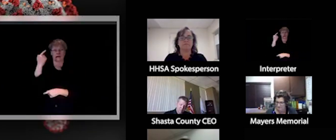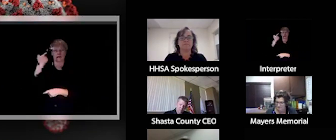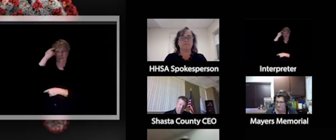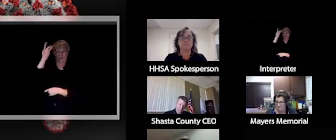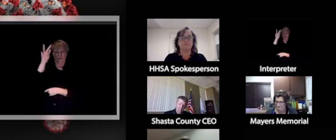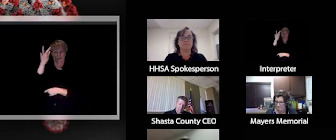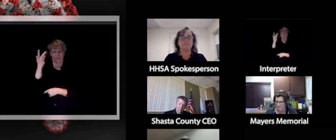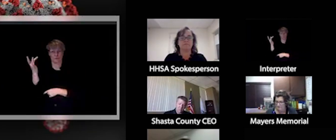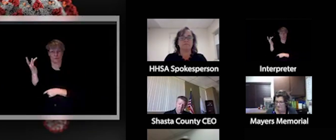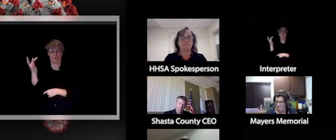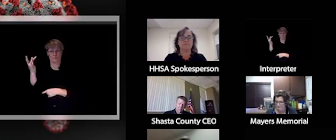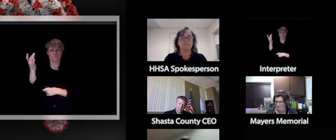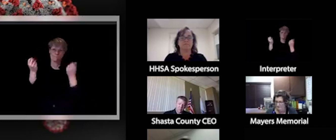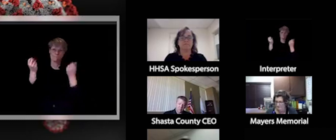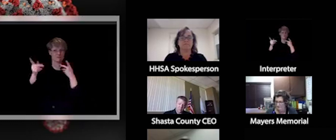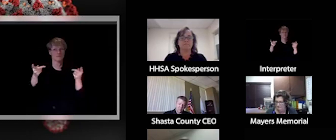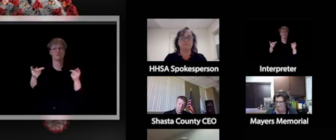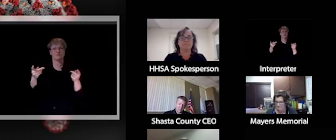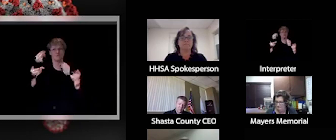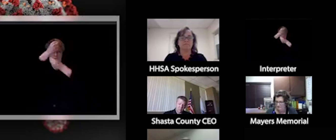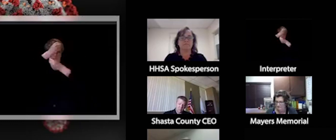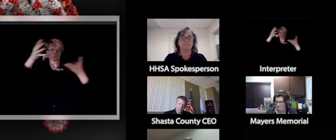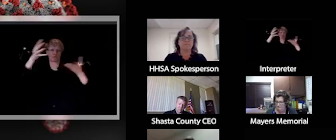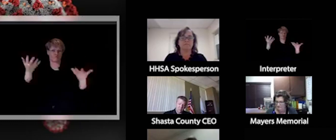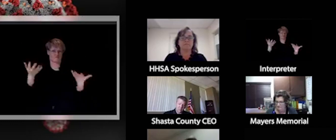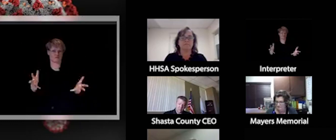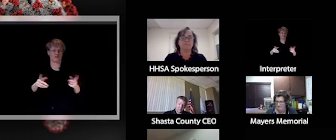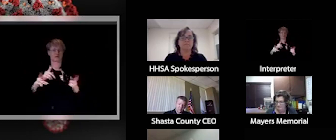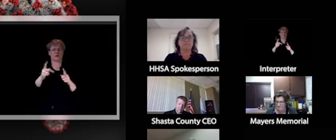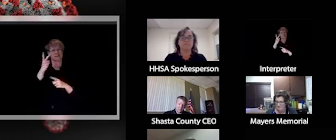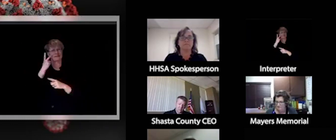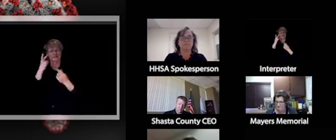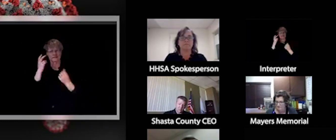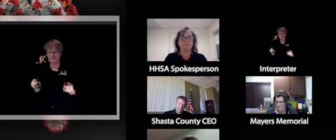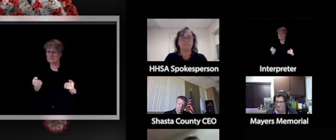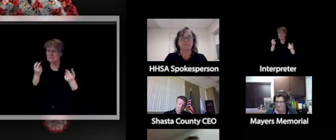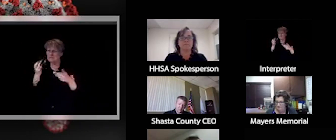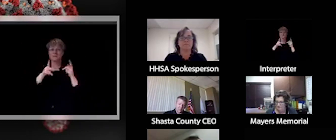already, what we’ve really seen is a lot of cases associated with travel. Either folks